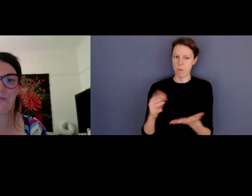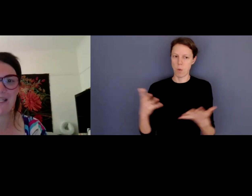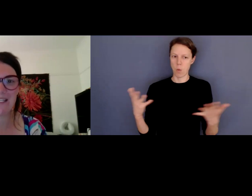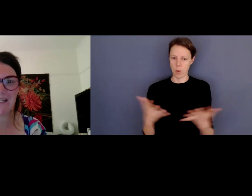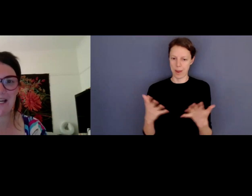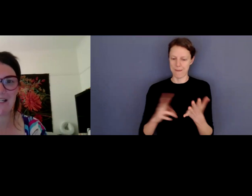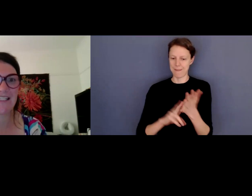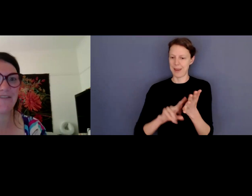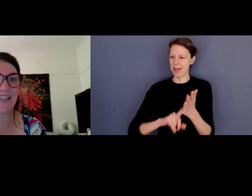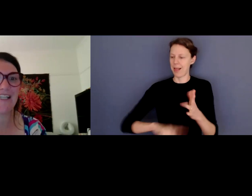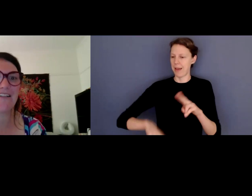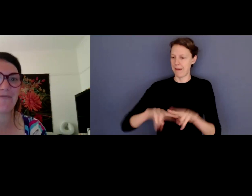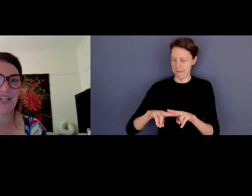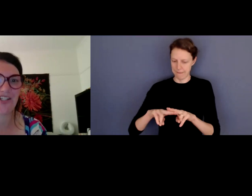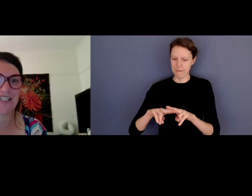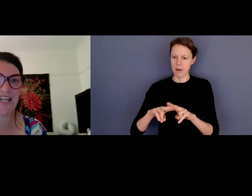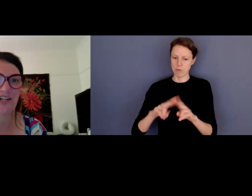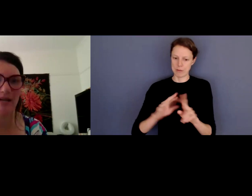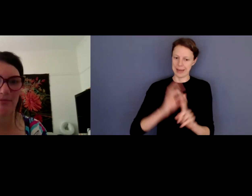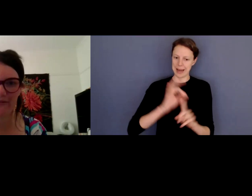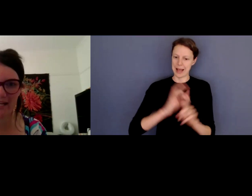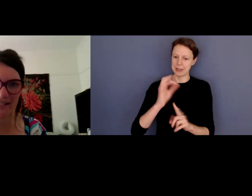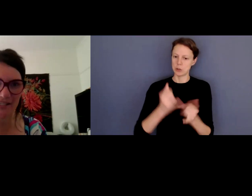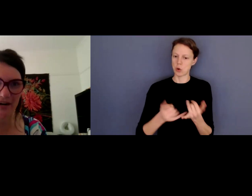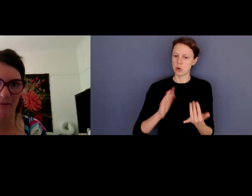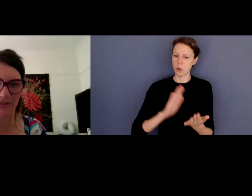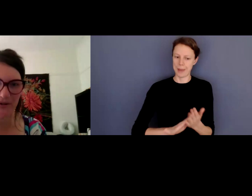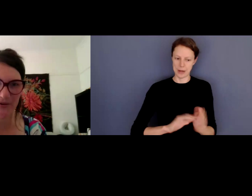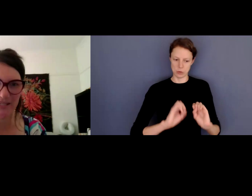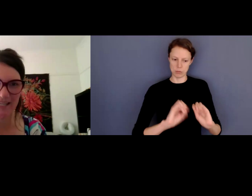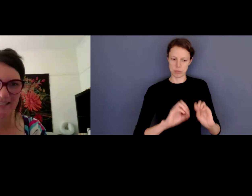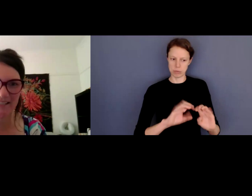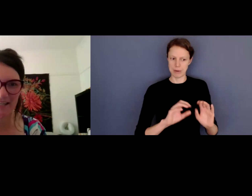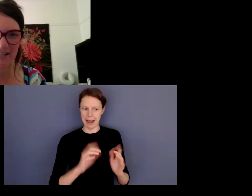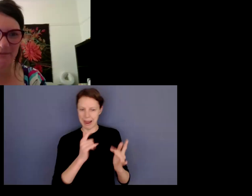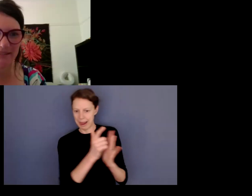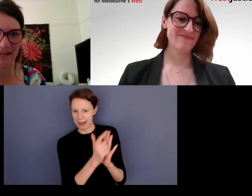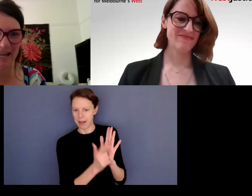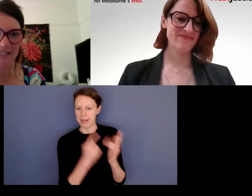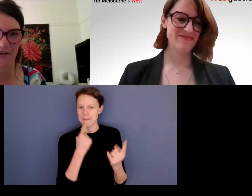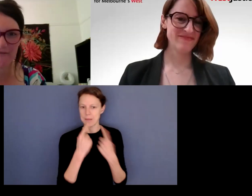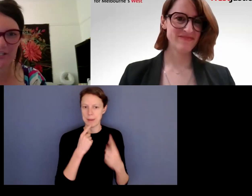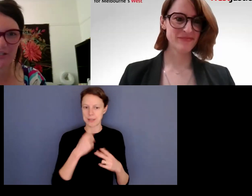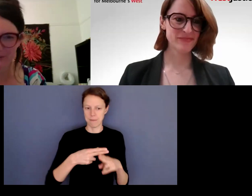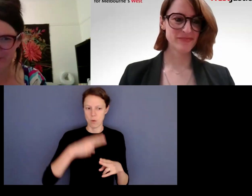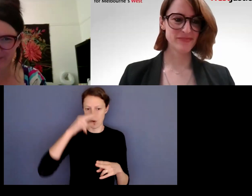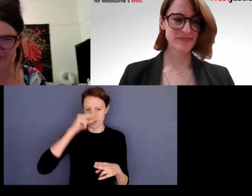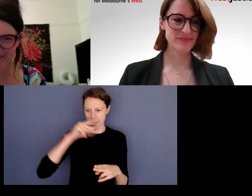social media to deliver legal information to young people via Instagram. So Caitlin, I will now hand it over to you.